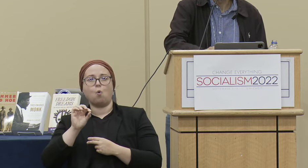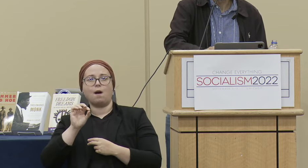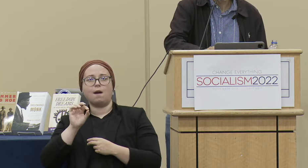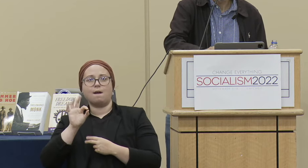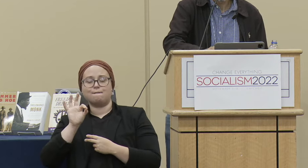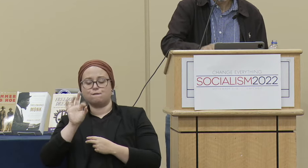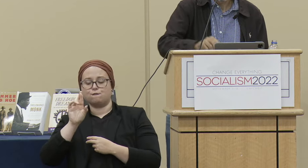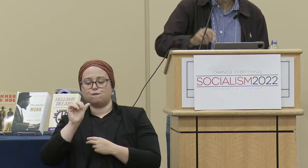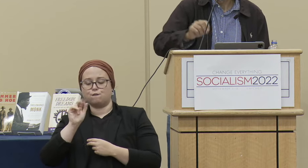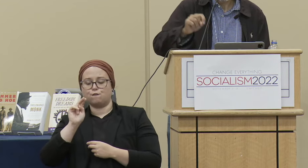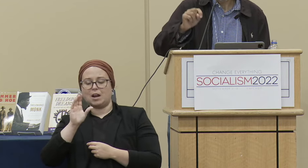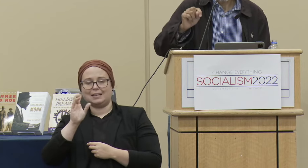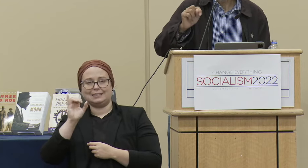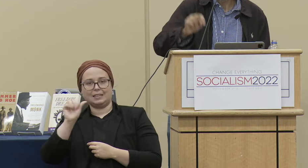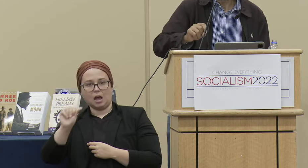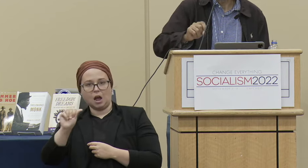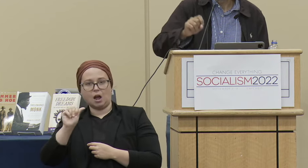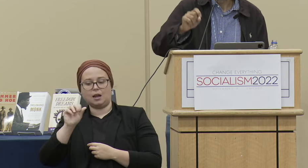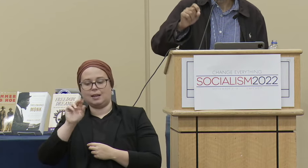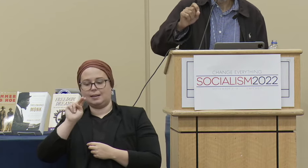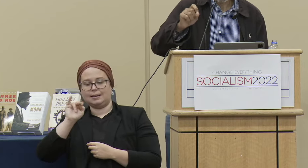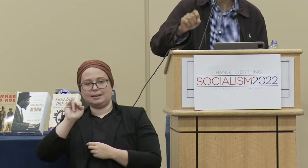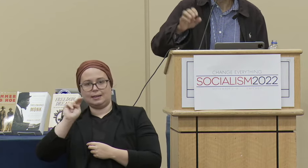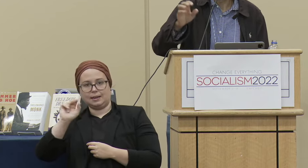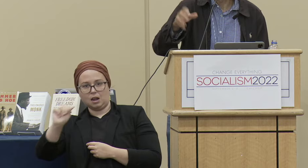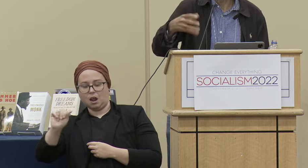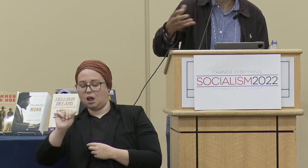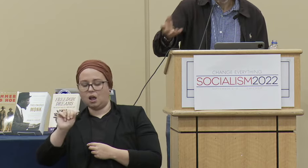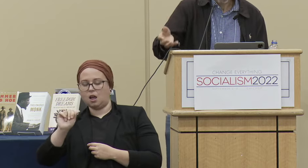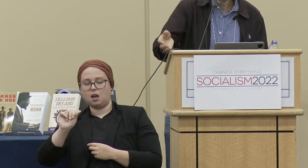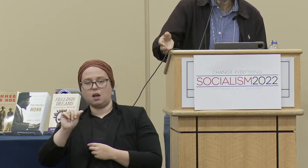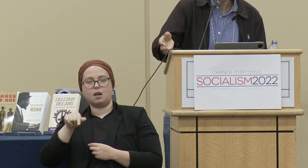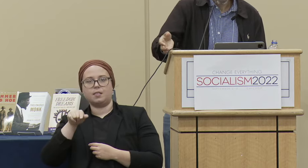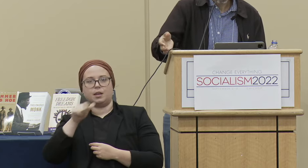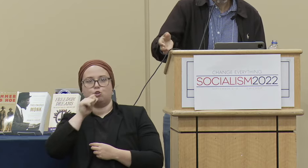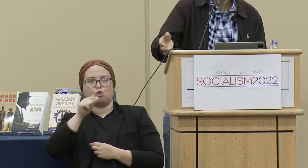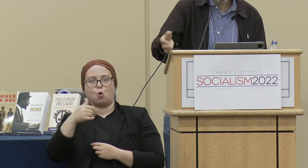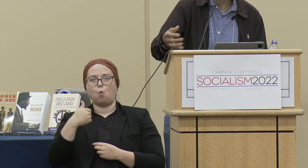substantial mar injs gins. In the case of Colombia, they not